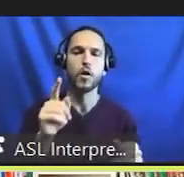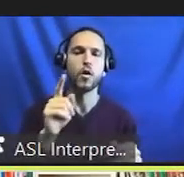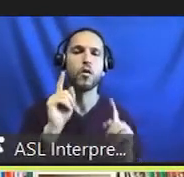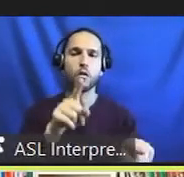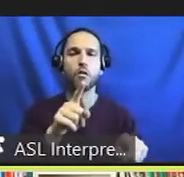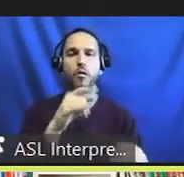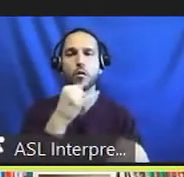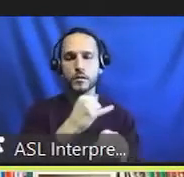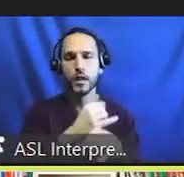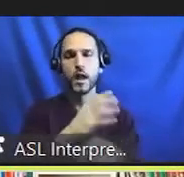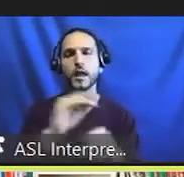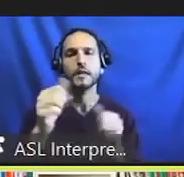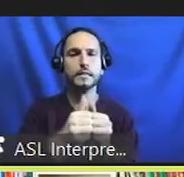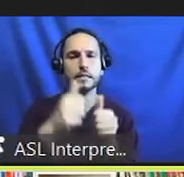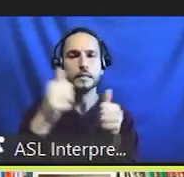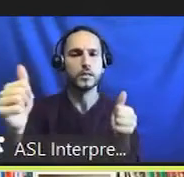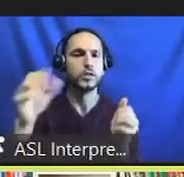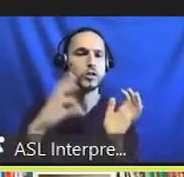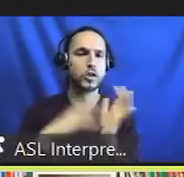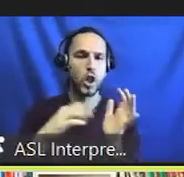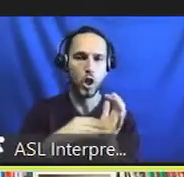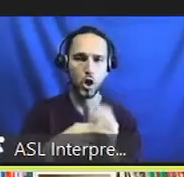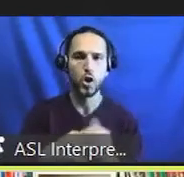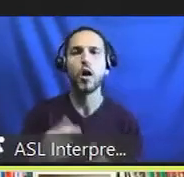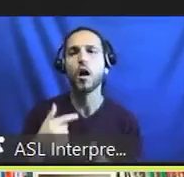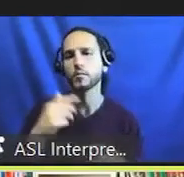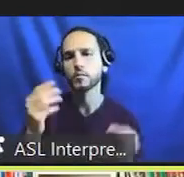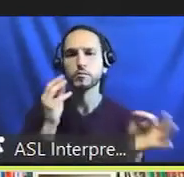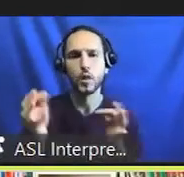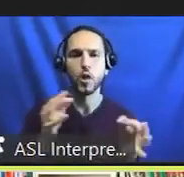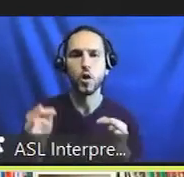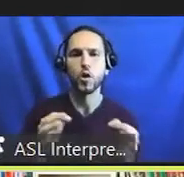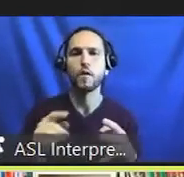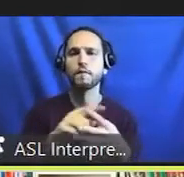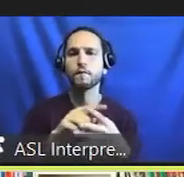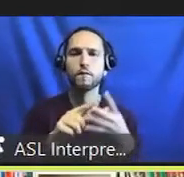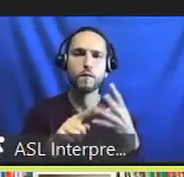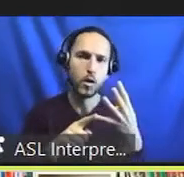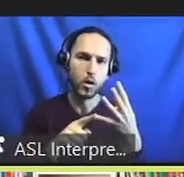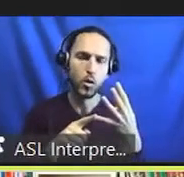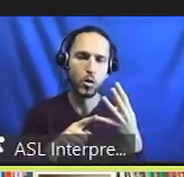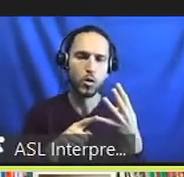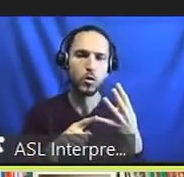as well as for your distance-learning scenarios. So I'm going to walk through for kind of baskets